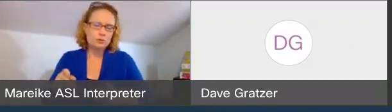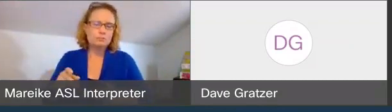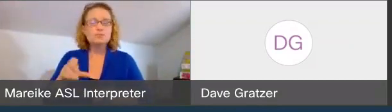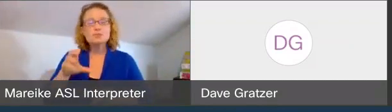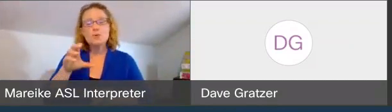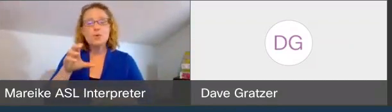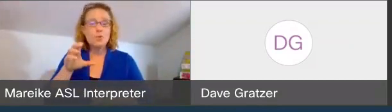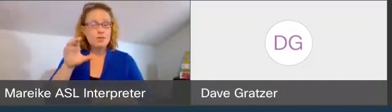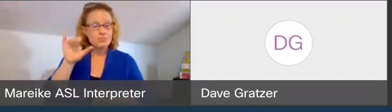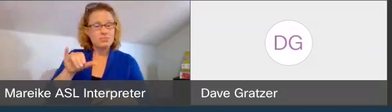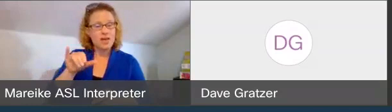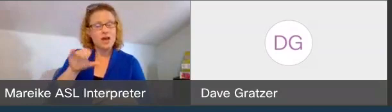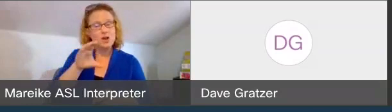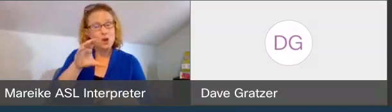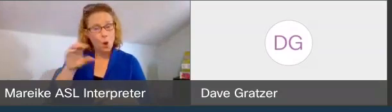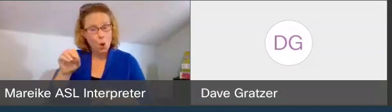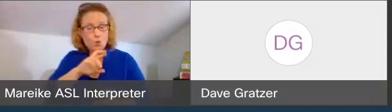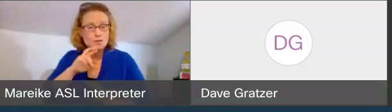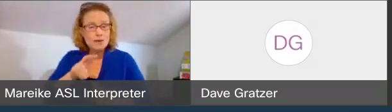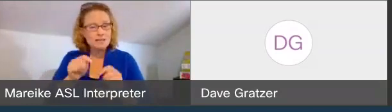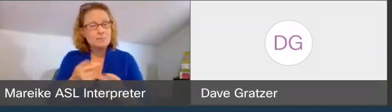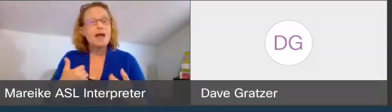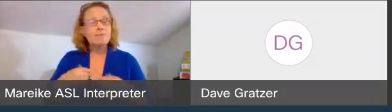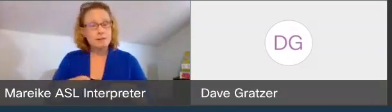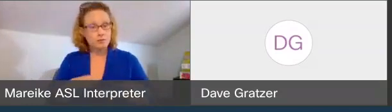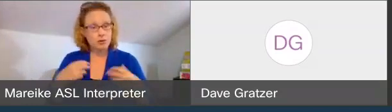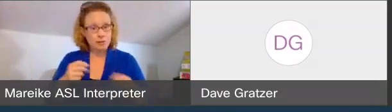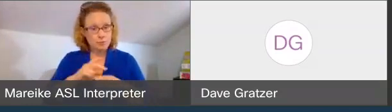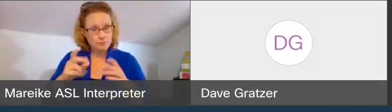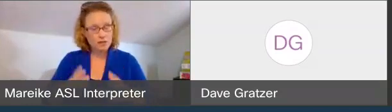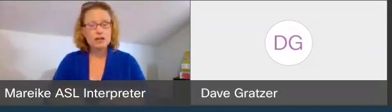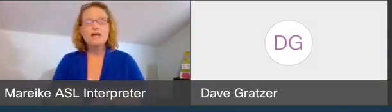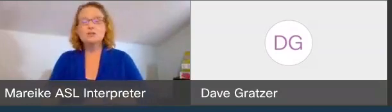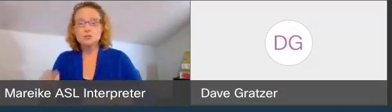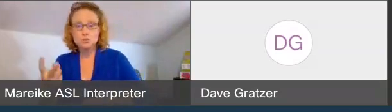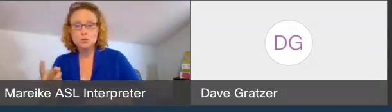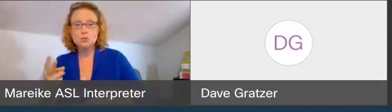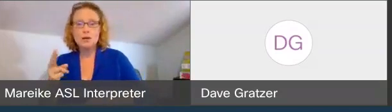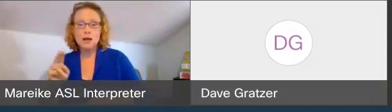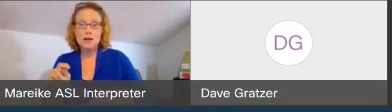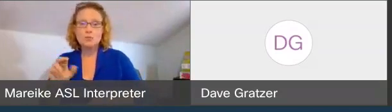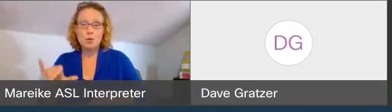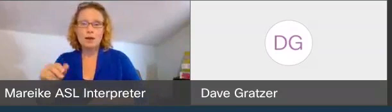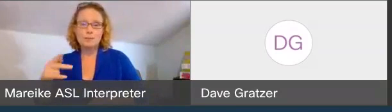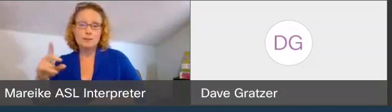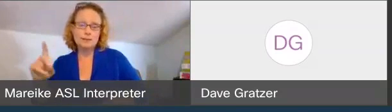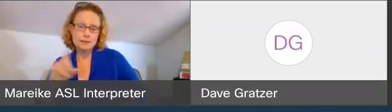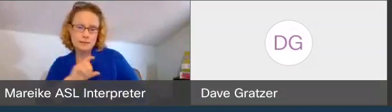it has a behavioral health professional, and two NYPD Officers. And the Co-Responds Team